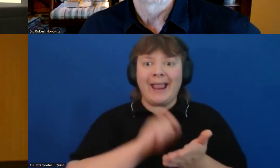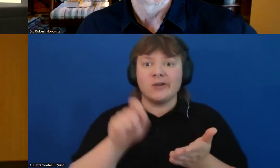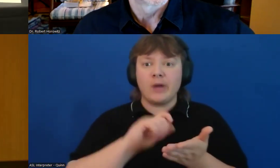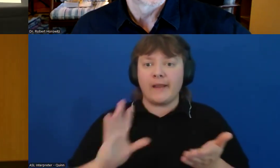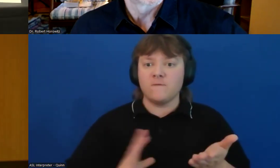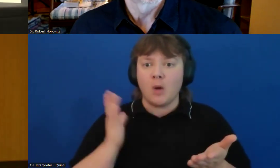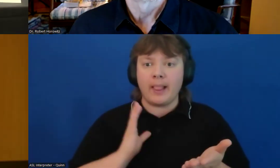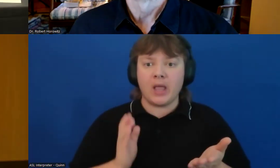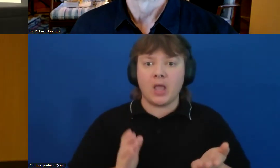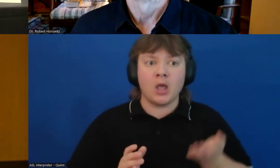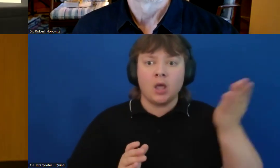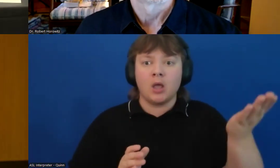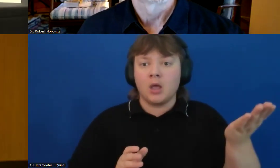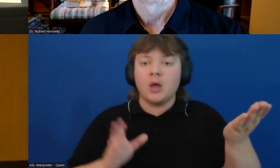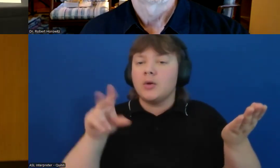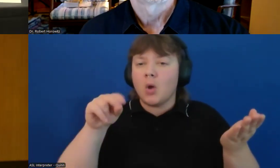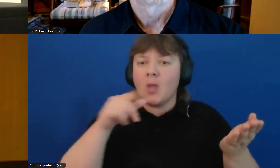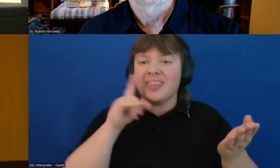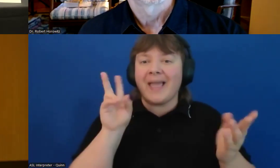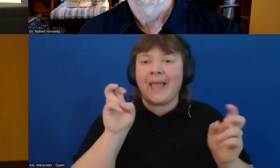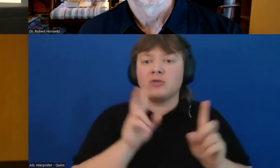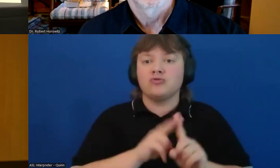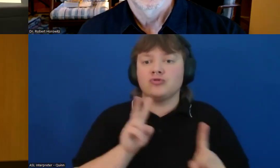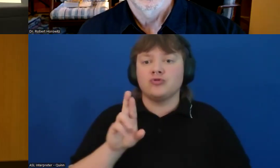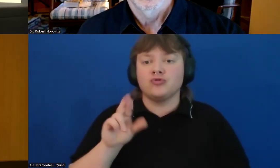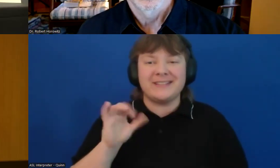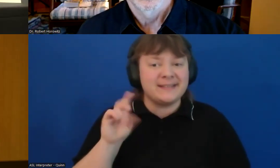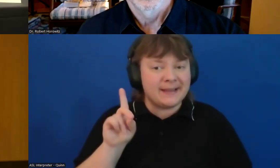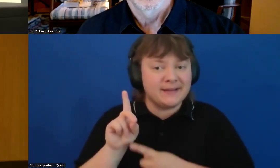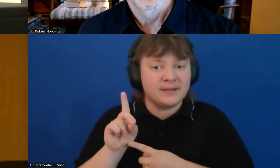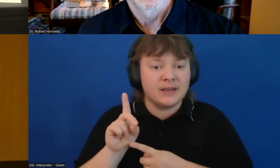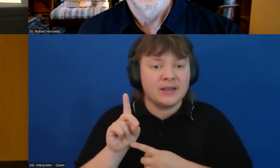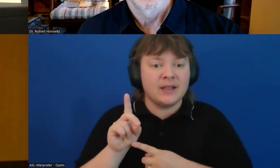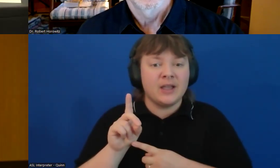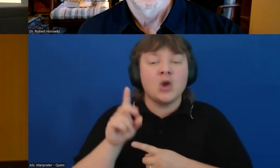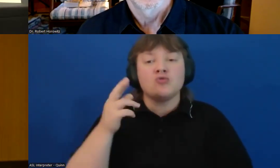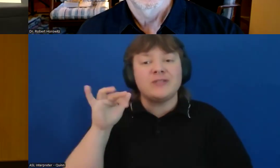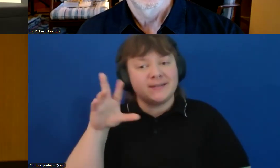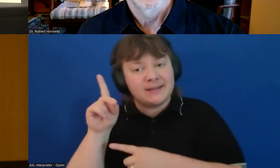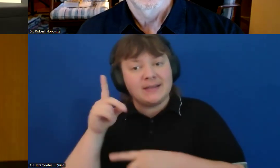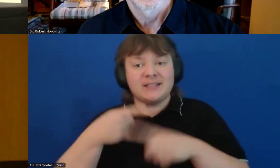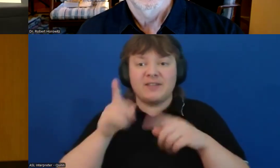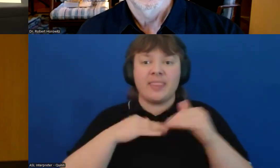can resend that application. So rescending it is different from flip-flopping. Uh and that's